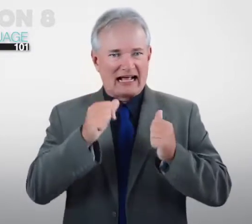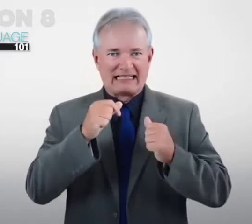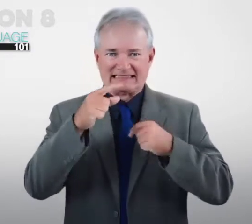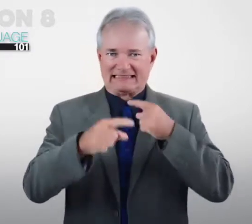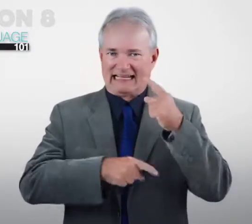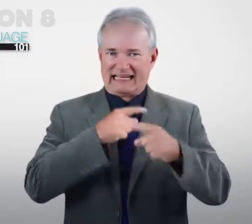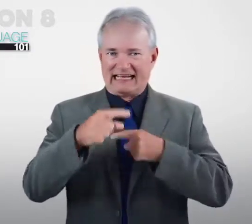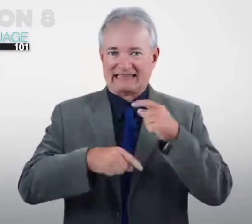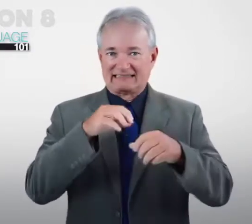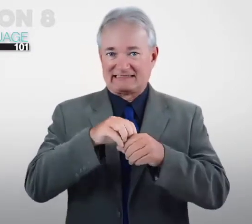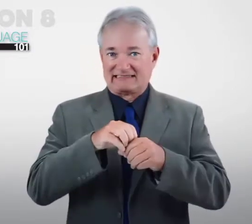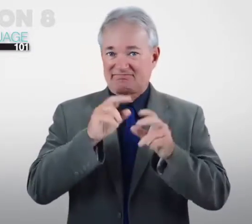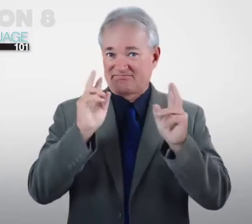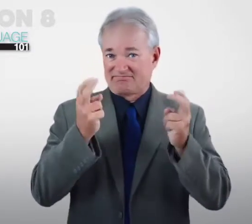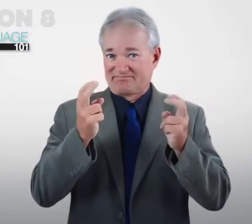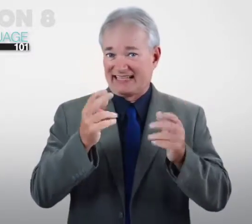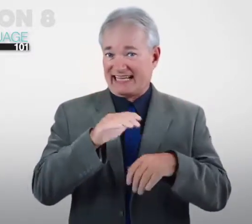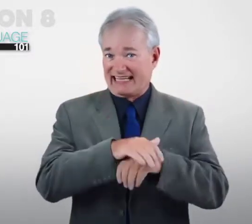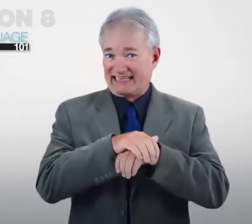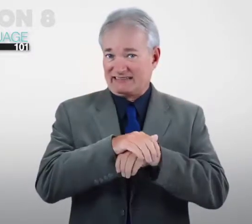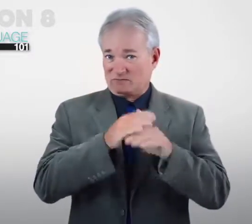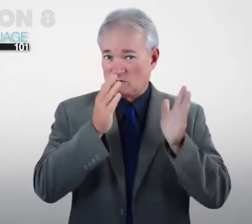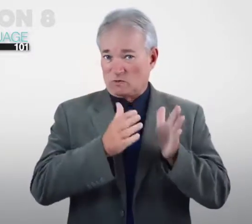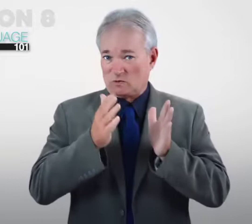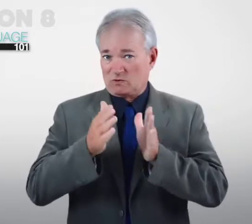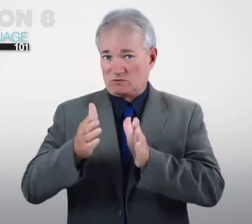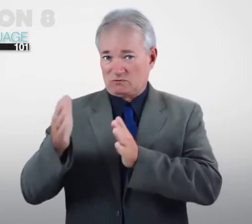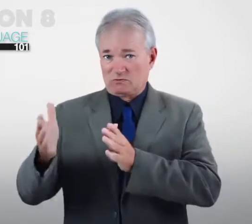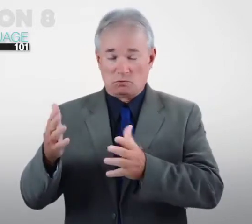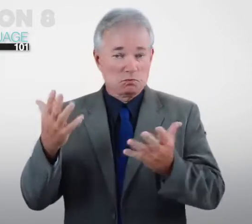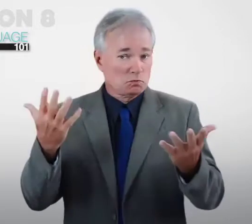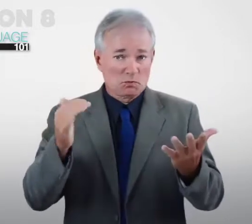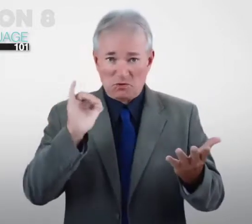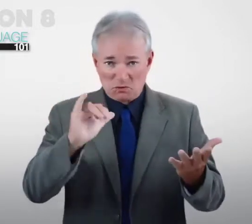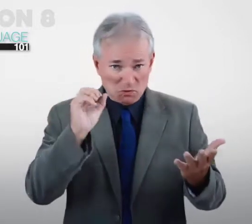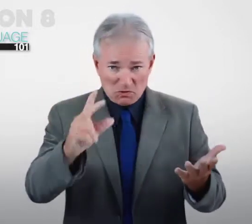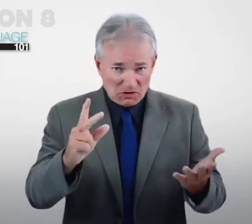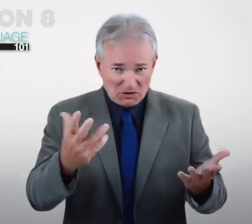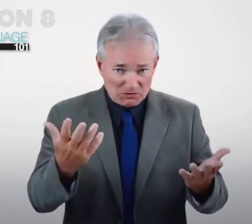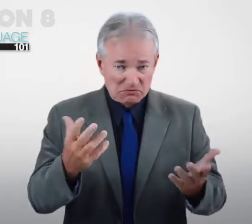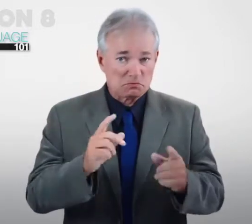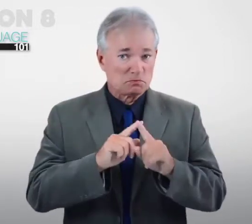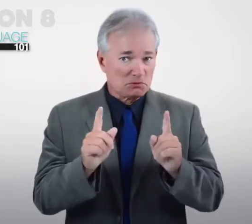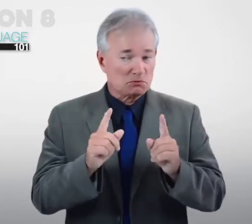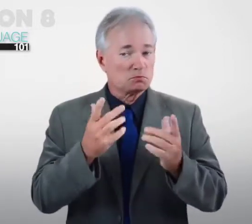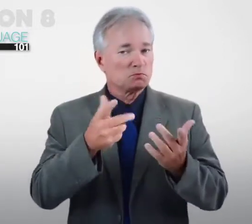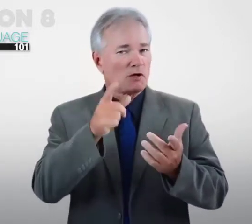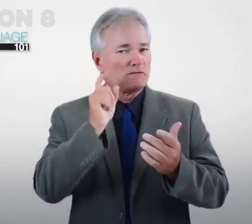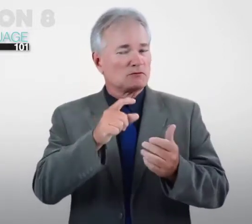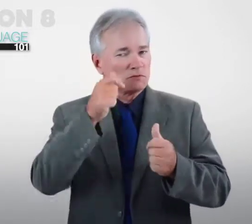so that one day you can sign in English using an English word order.